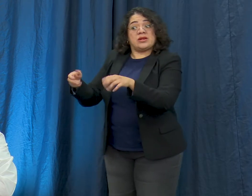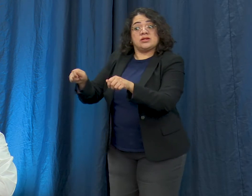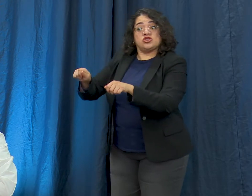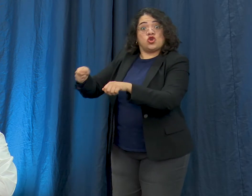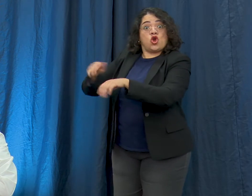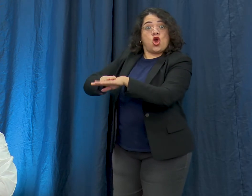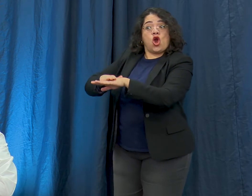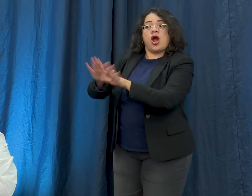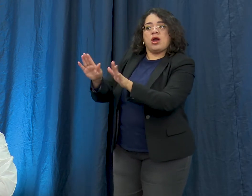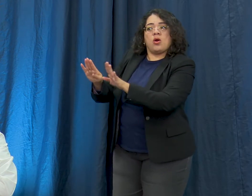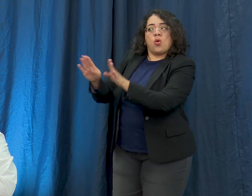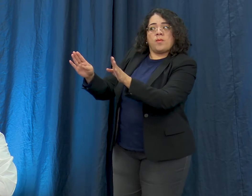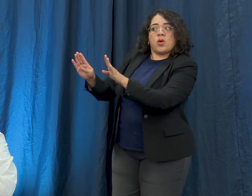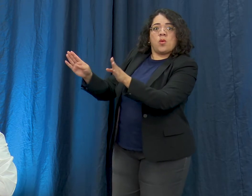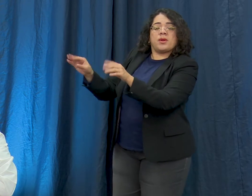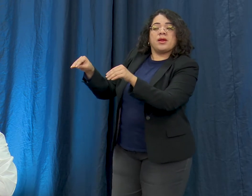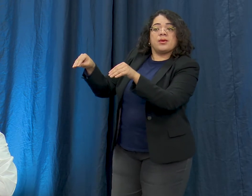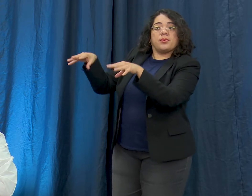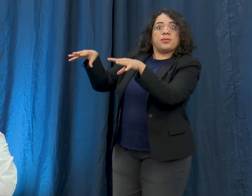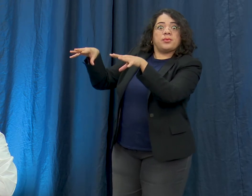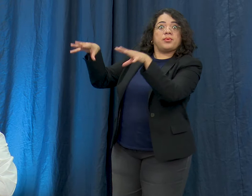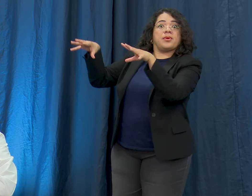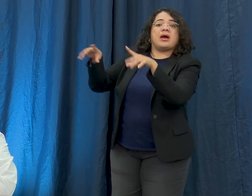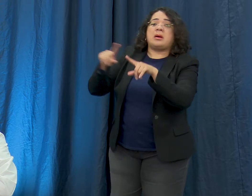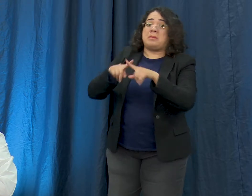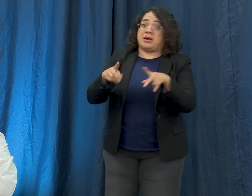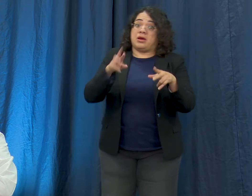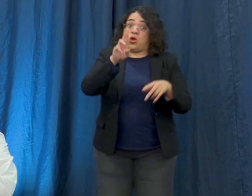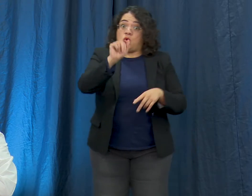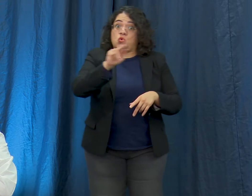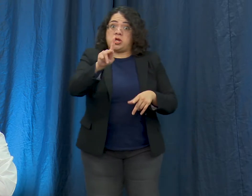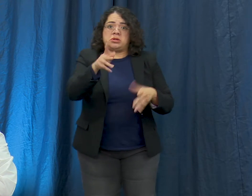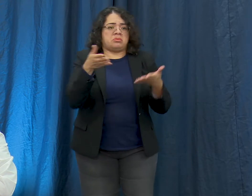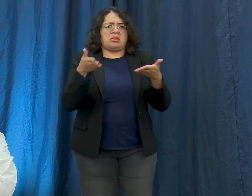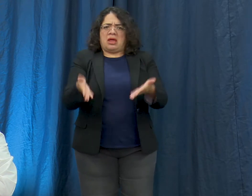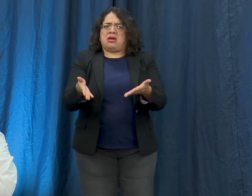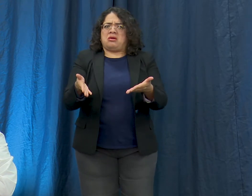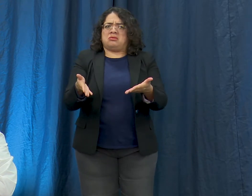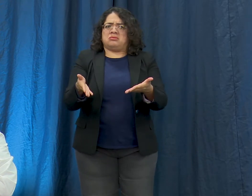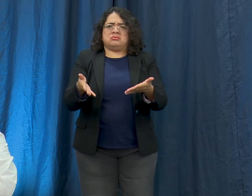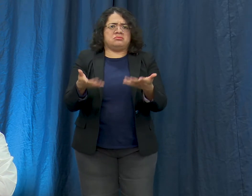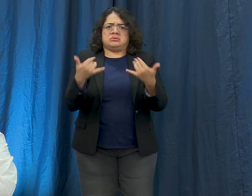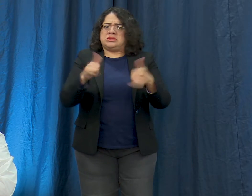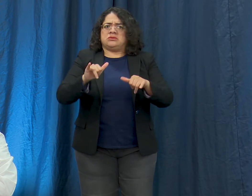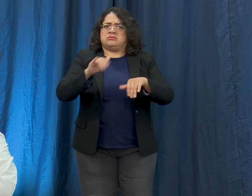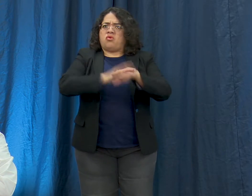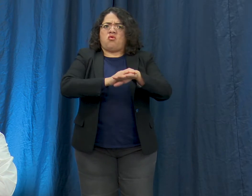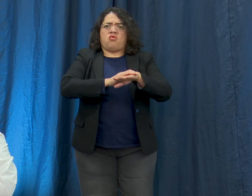the risk of transmitting this virus. As you enjoy our newly reopened trails,